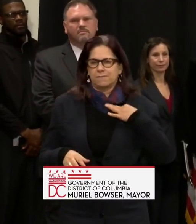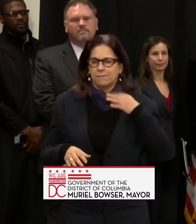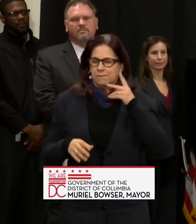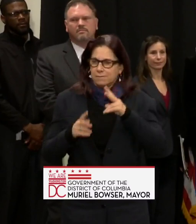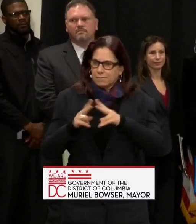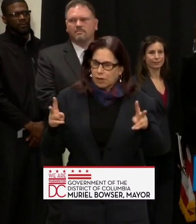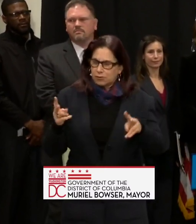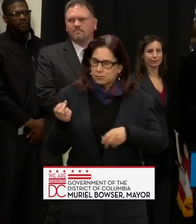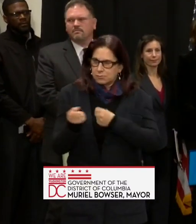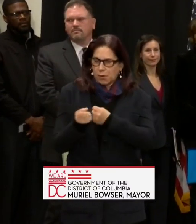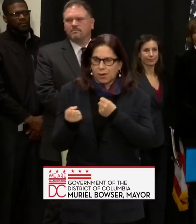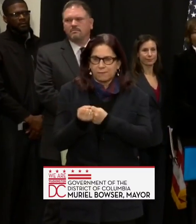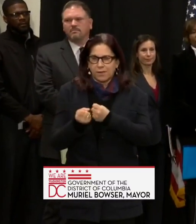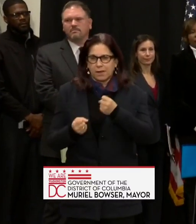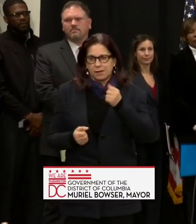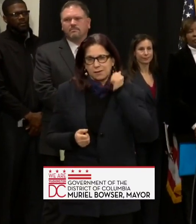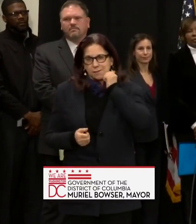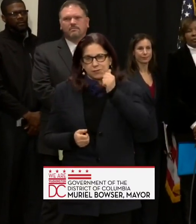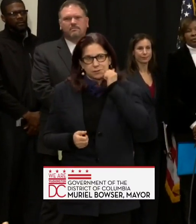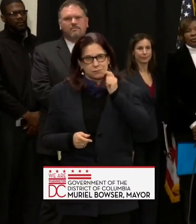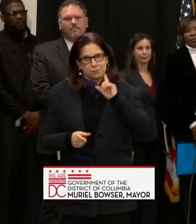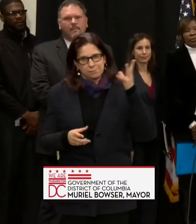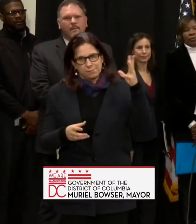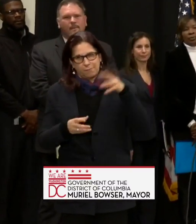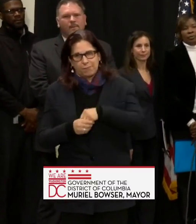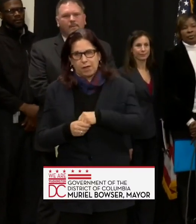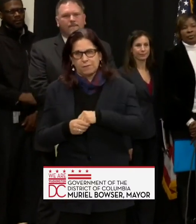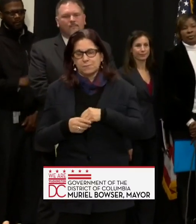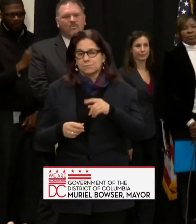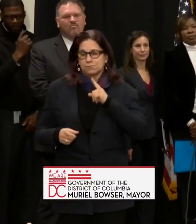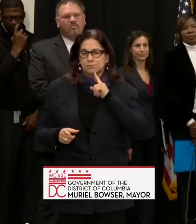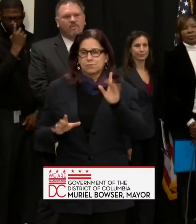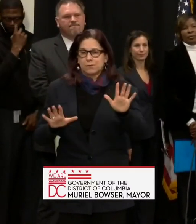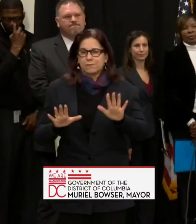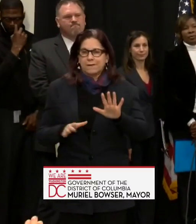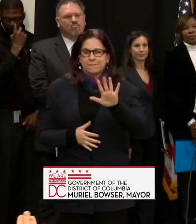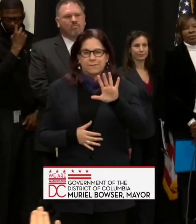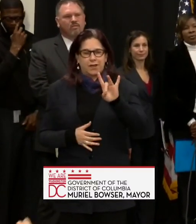ESPECIALLY BE SUPPORTING US IN THE 58TH INAUGURAL CEREMONIES.